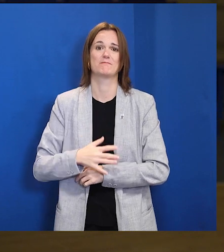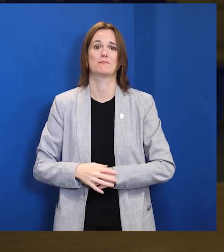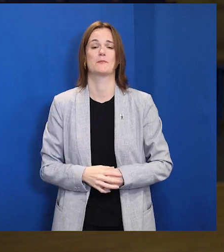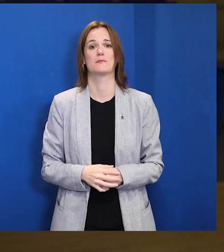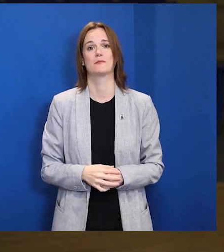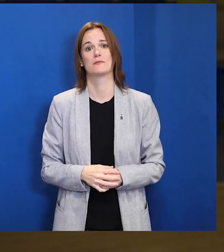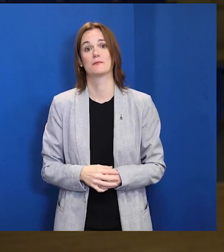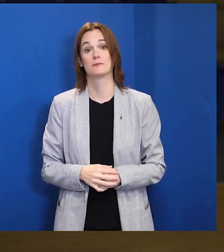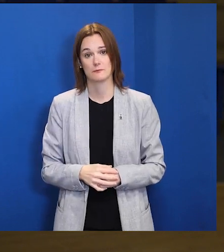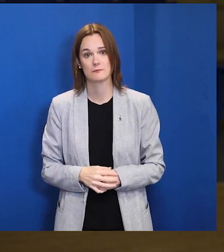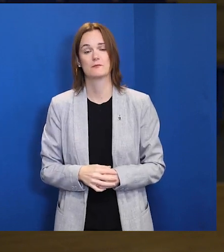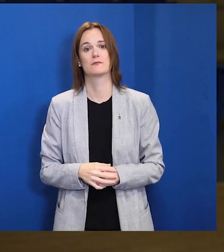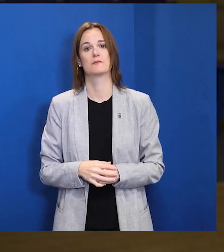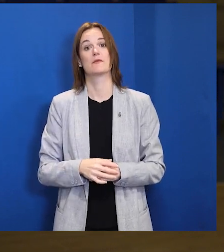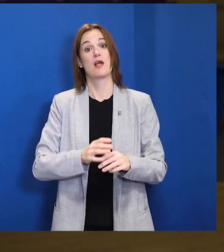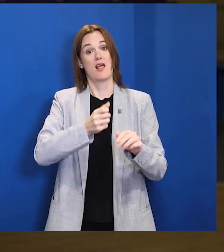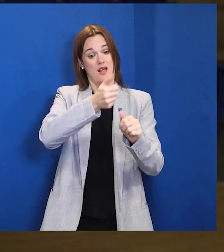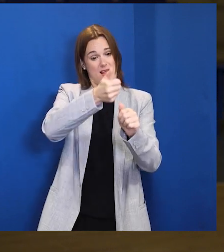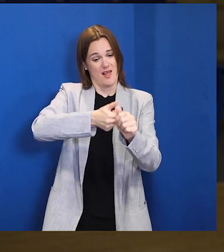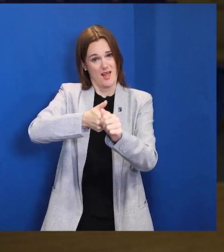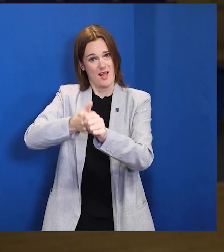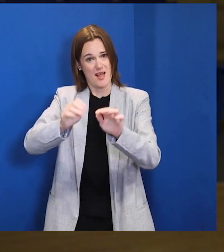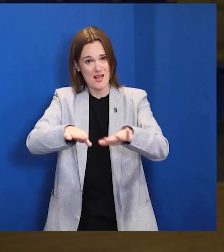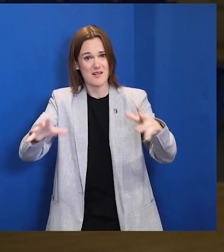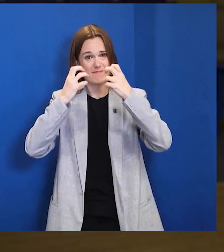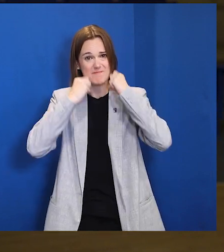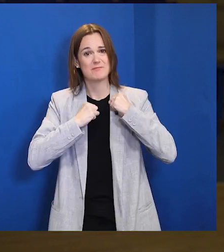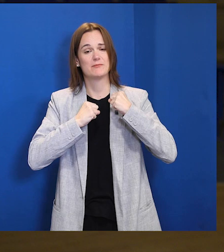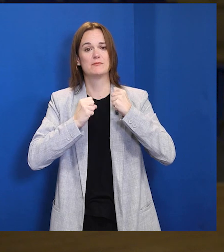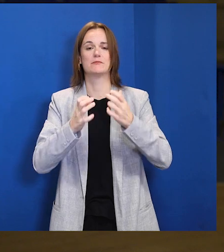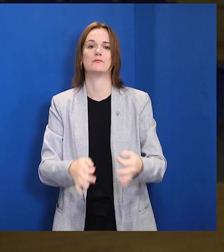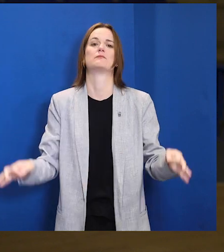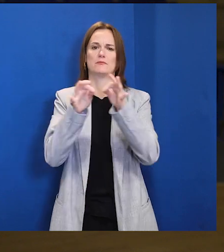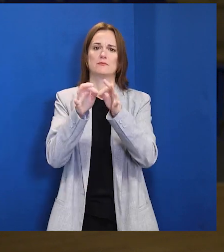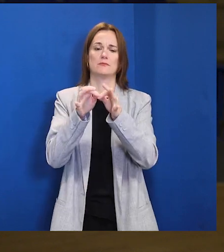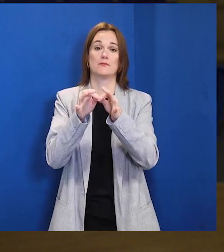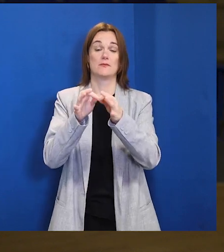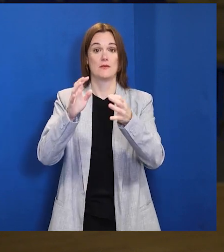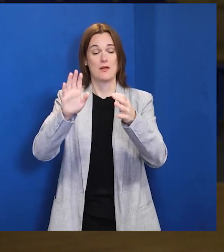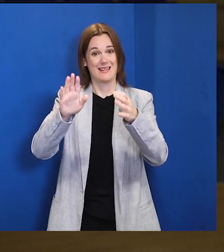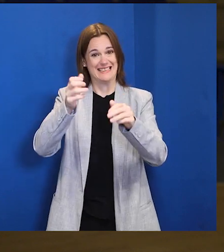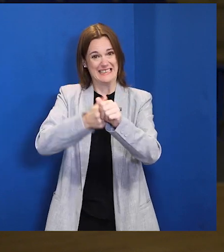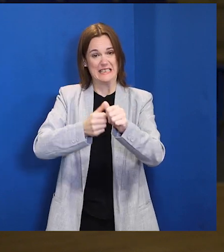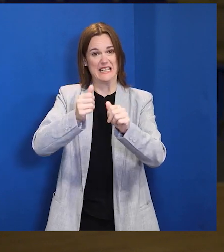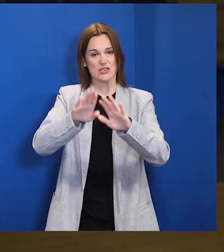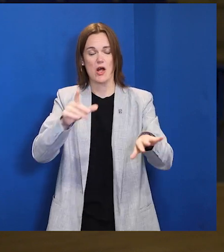the following... Every Child Matters is a movement to remember every child that was forced to attend residential